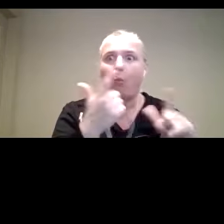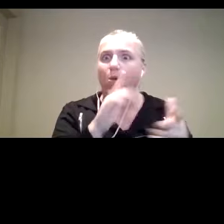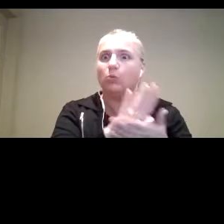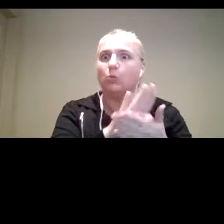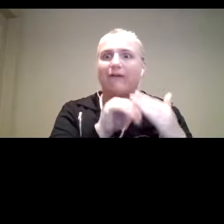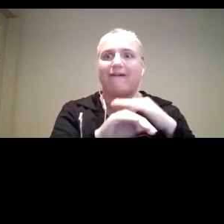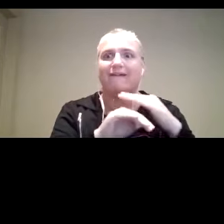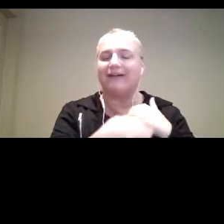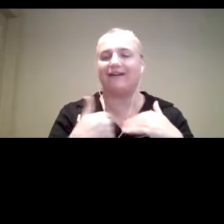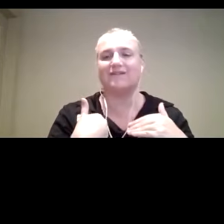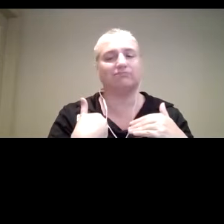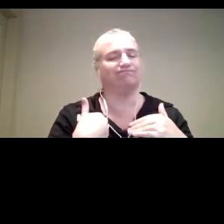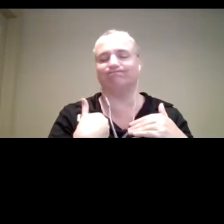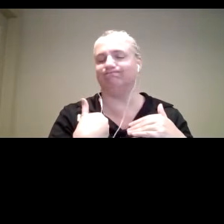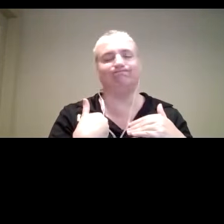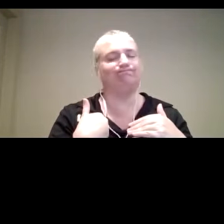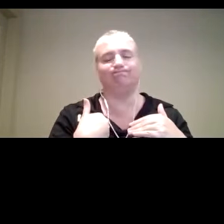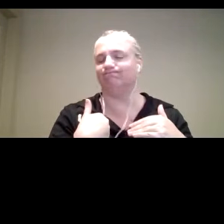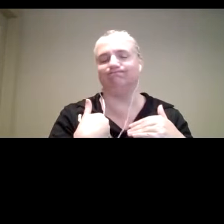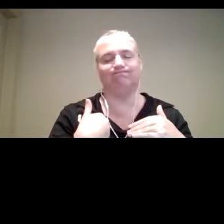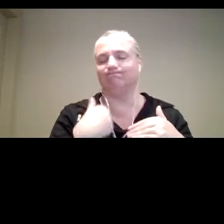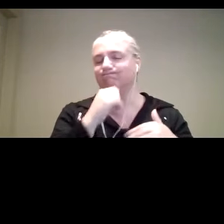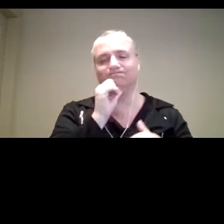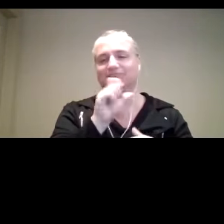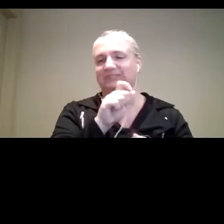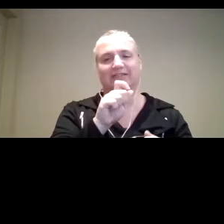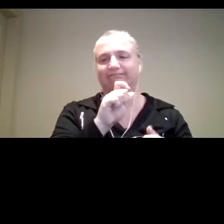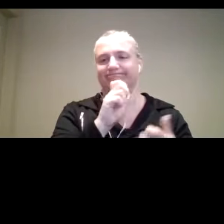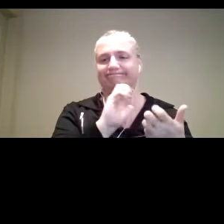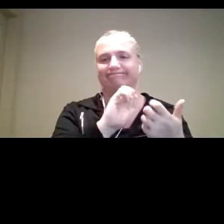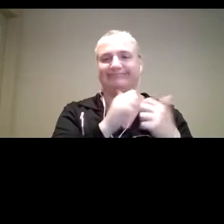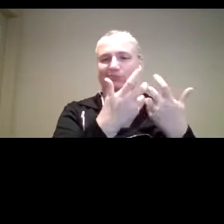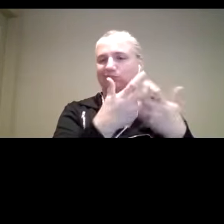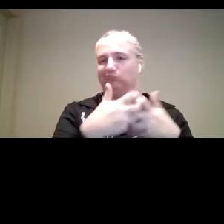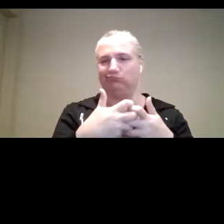because that's just kinda not how it works. And that's all.